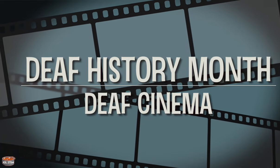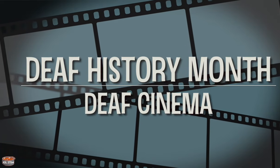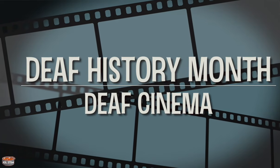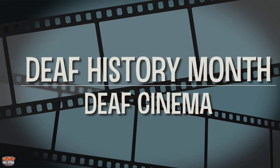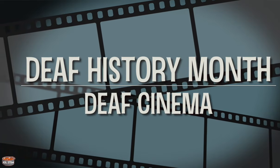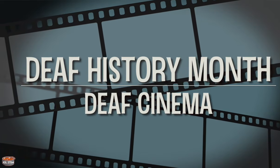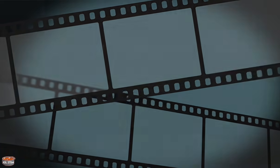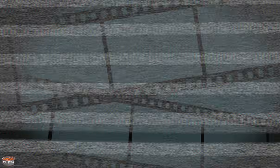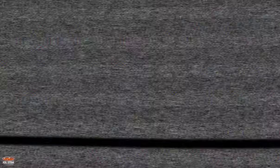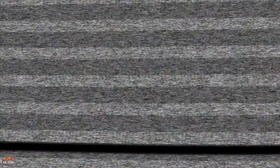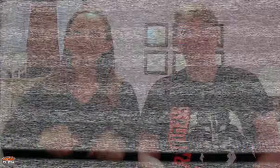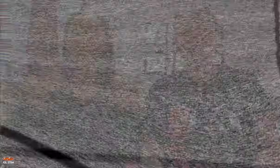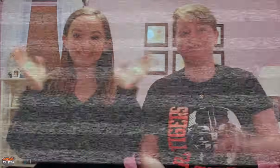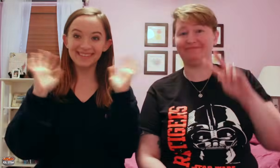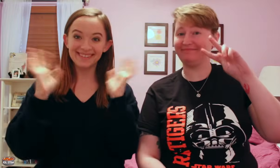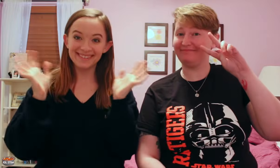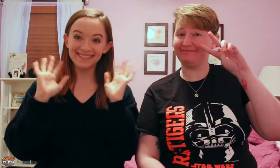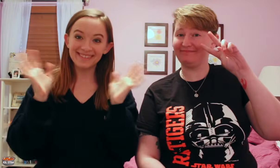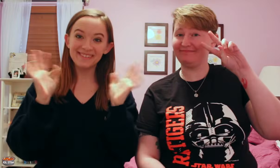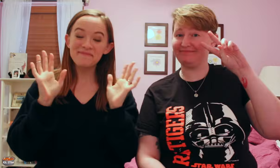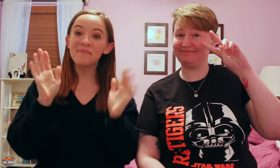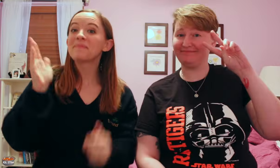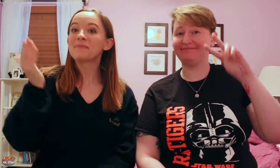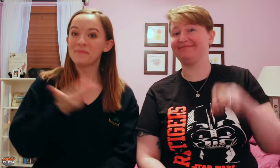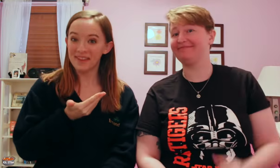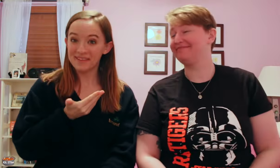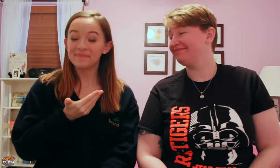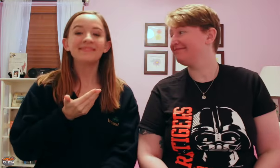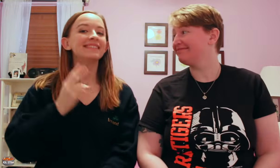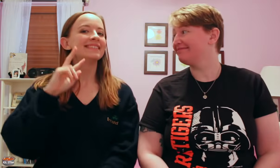[Jill] Hello, welcome!